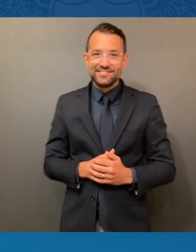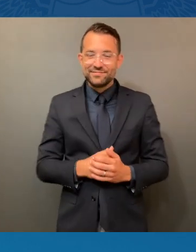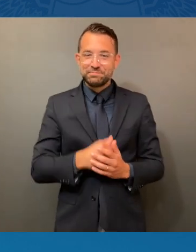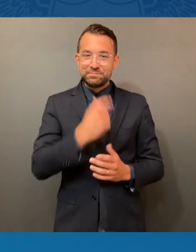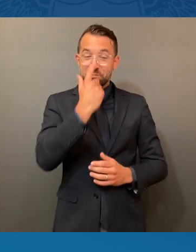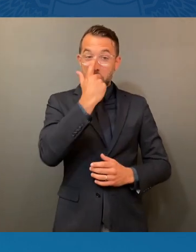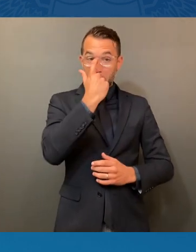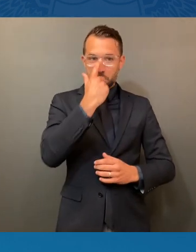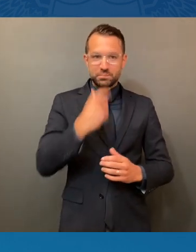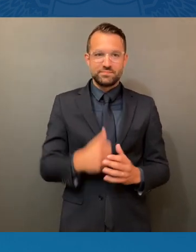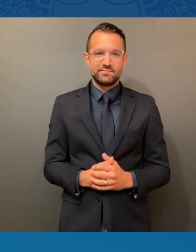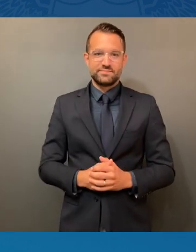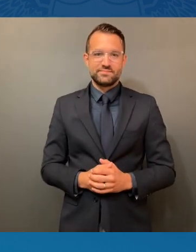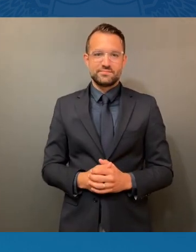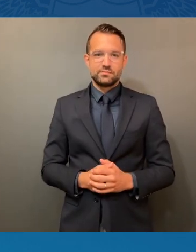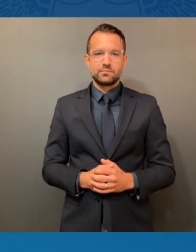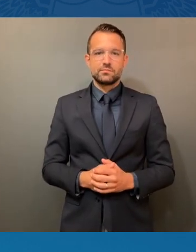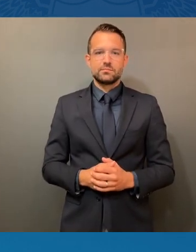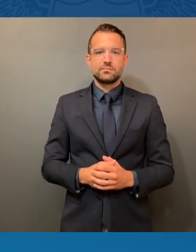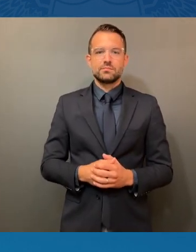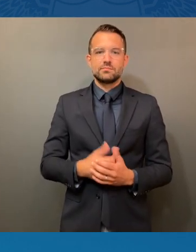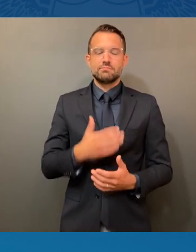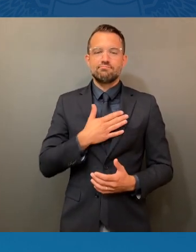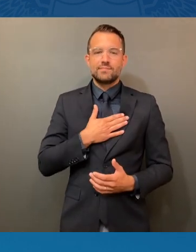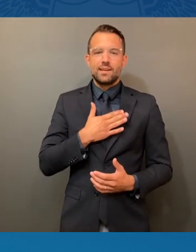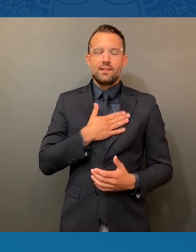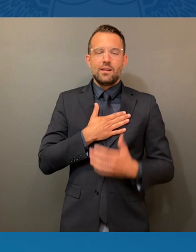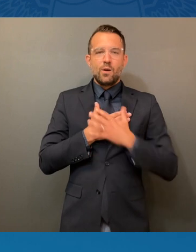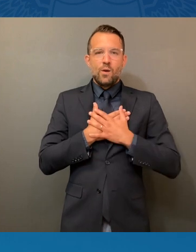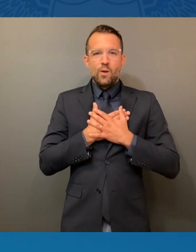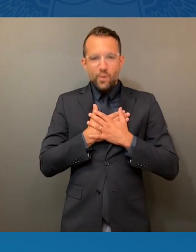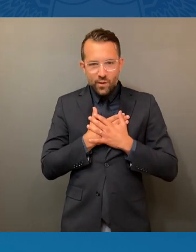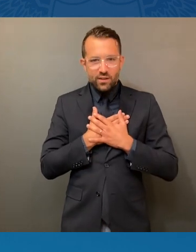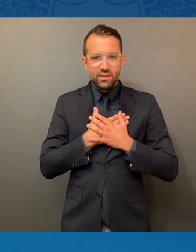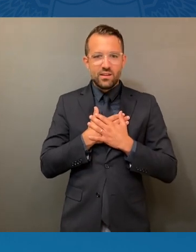Oh, my goodness. I'm telling you, when I see our young leaders,